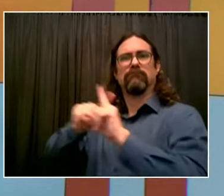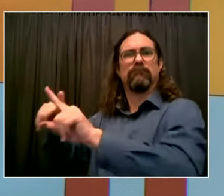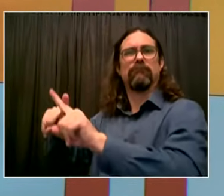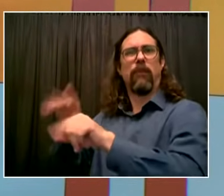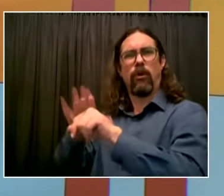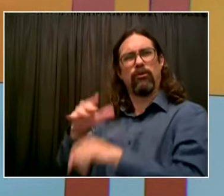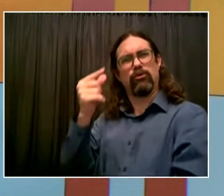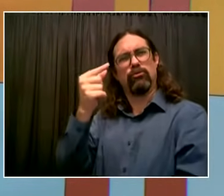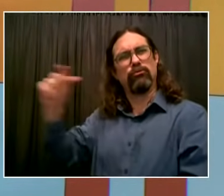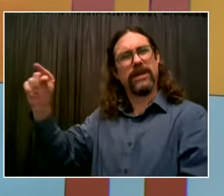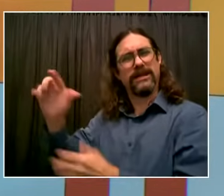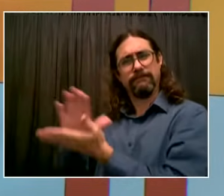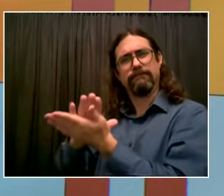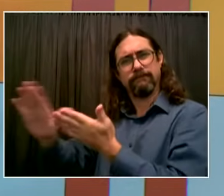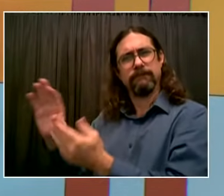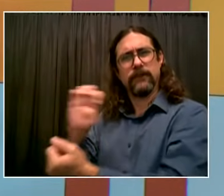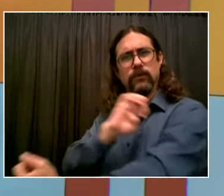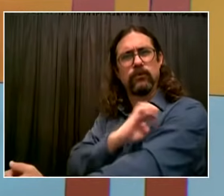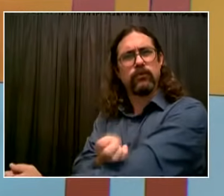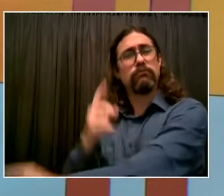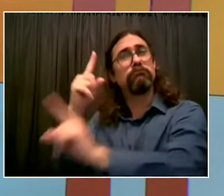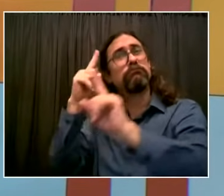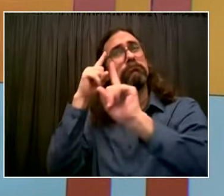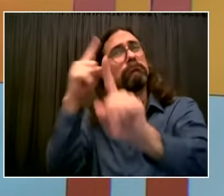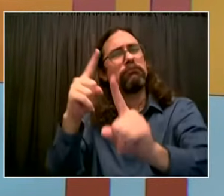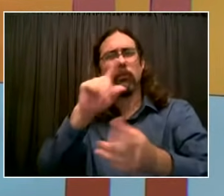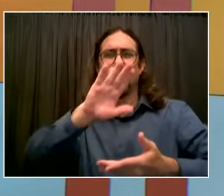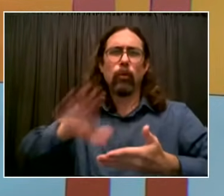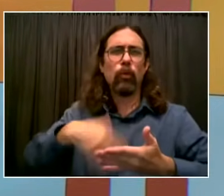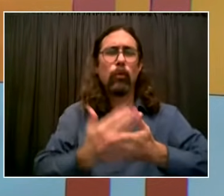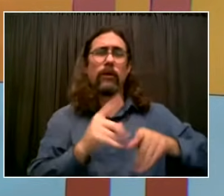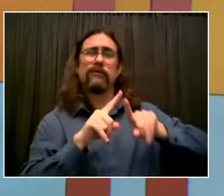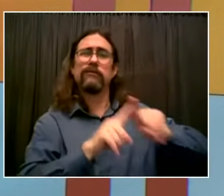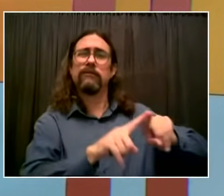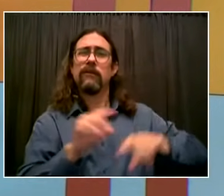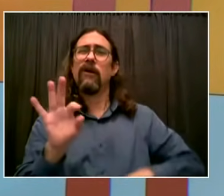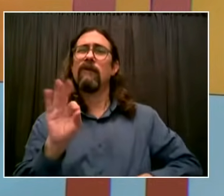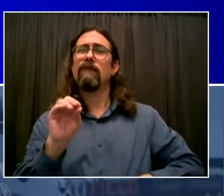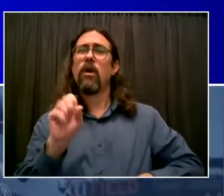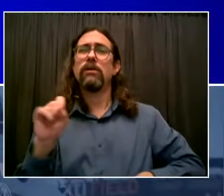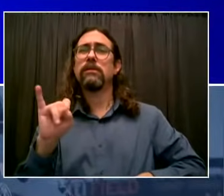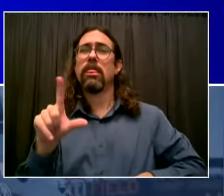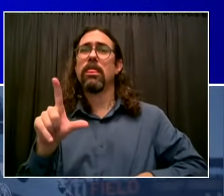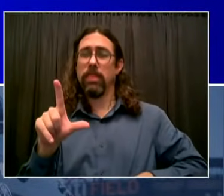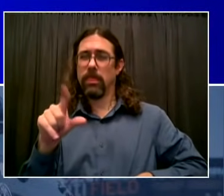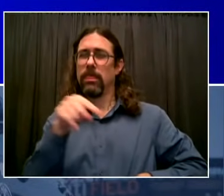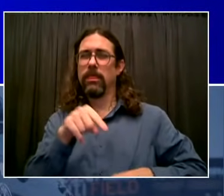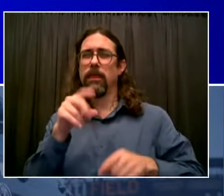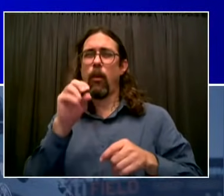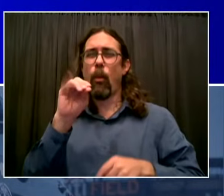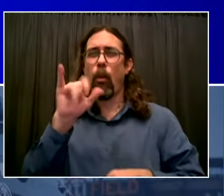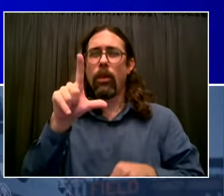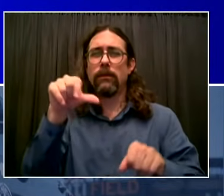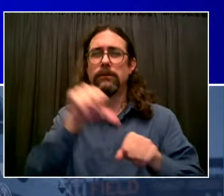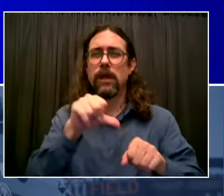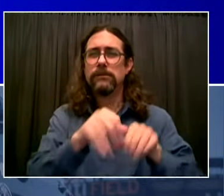FOSSIL FUELS ONCE AND FOR ALL. WE NEED TO TURN TO RENEWABLE POWER. YEESTRDAY' S ANNOUNCMEEN T CRUCIAL